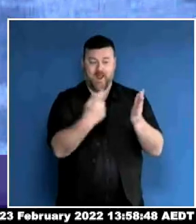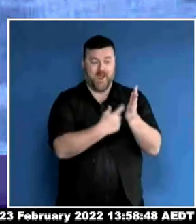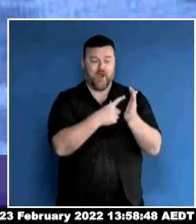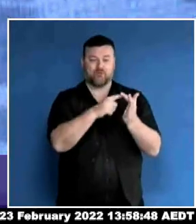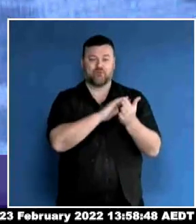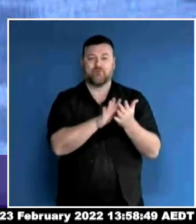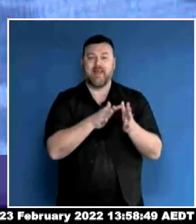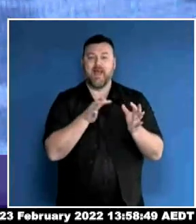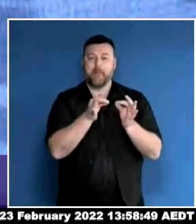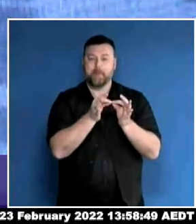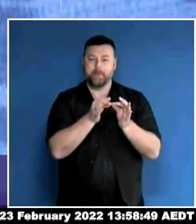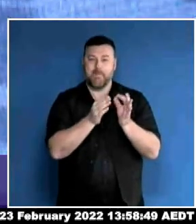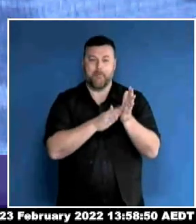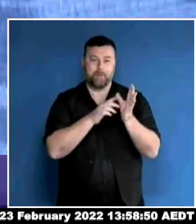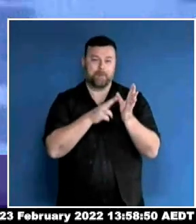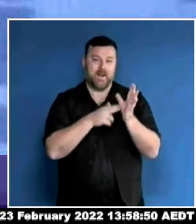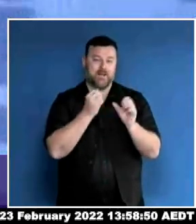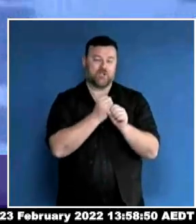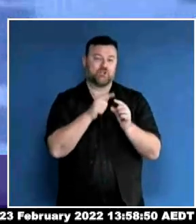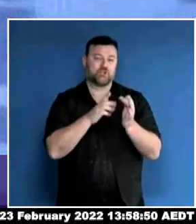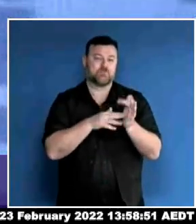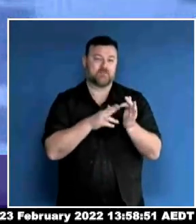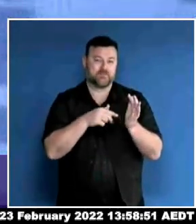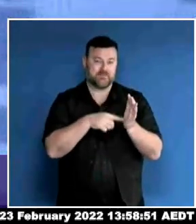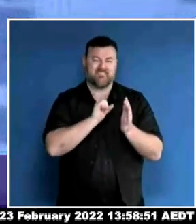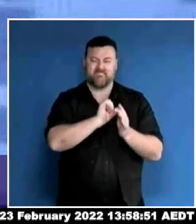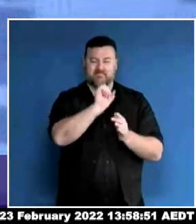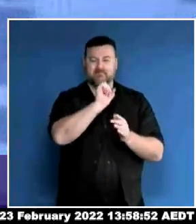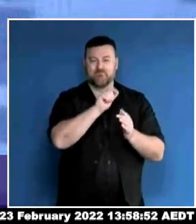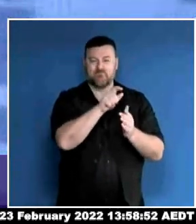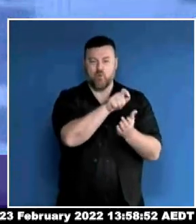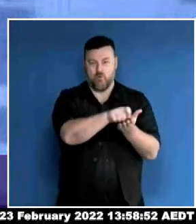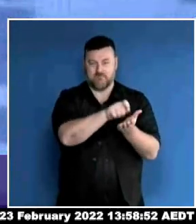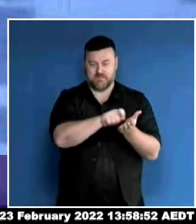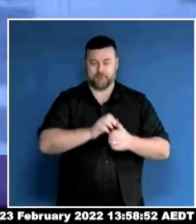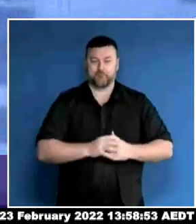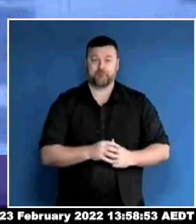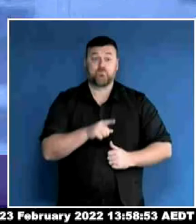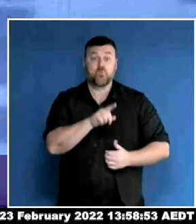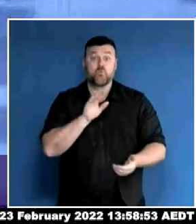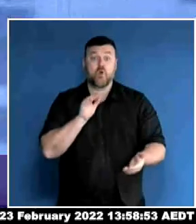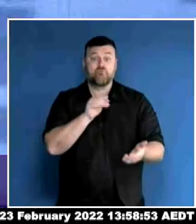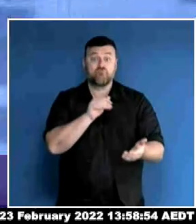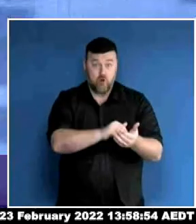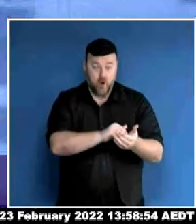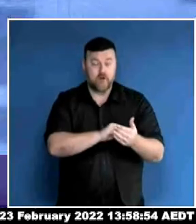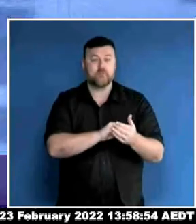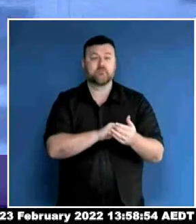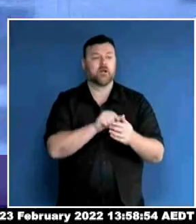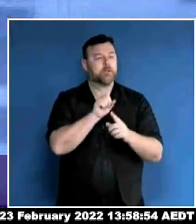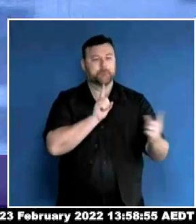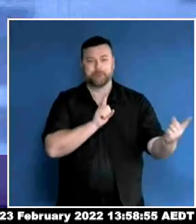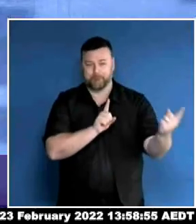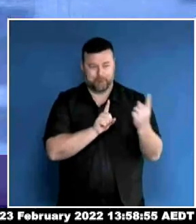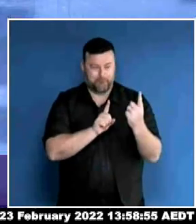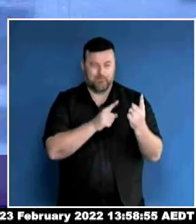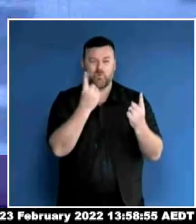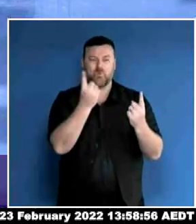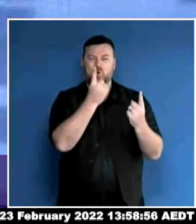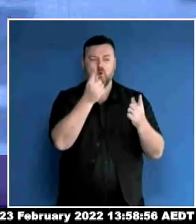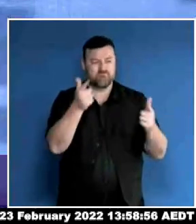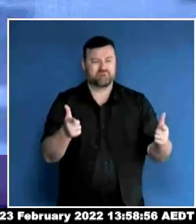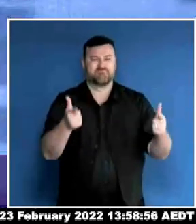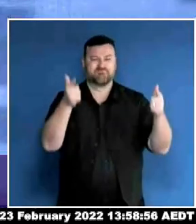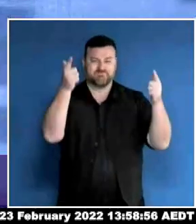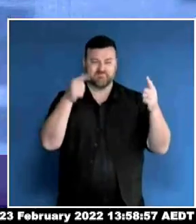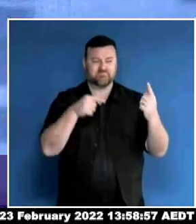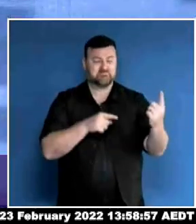When you got there a person who was the National Operations Manager, together with a